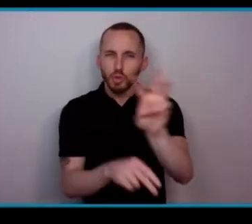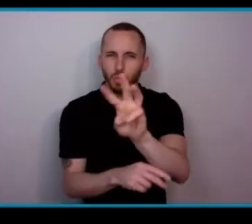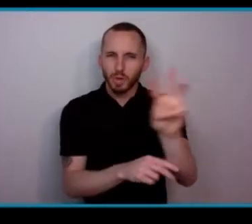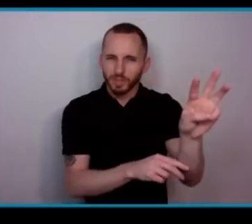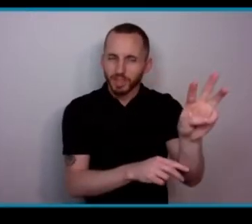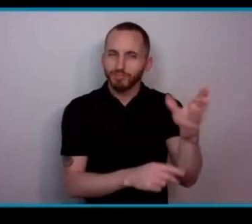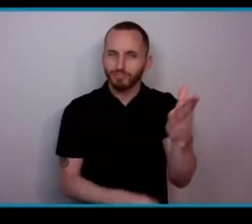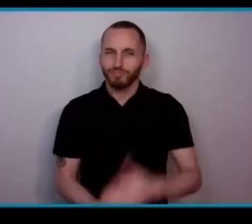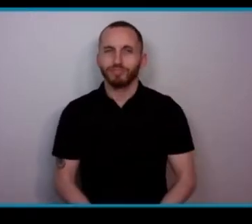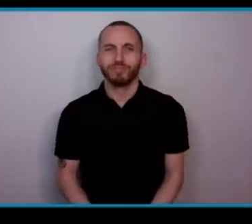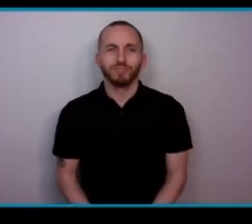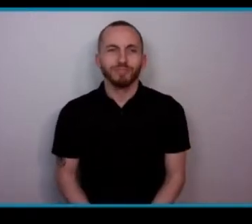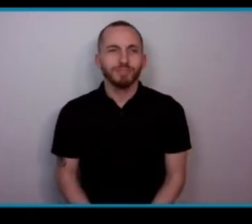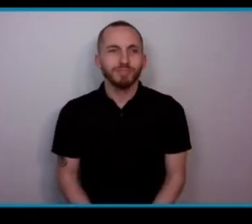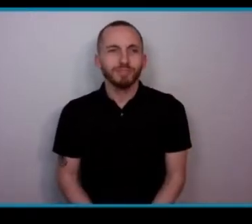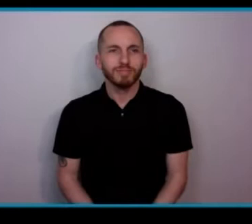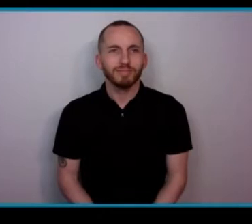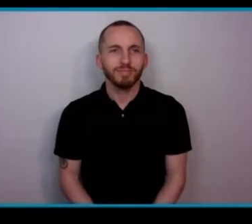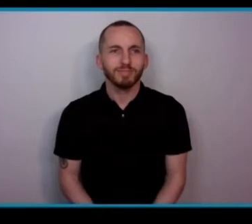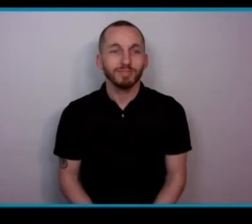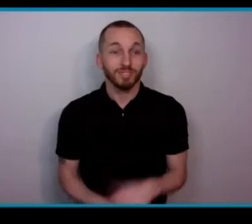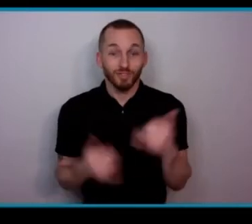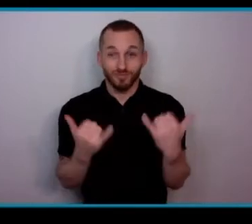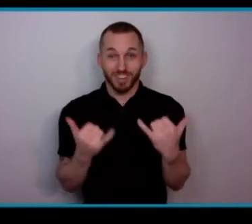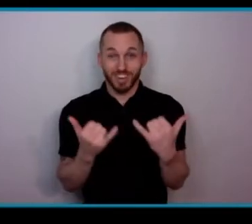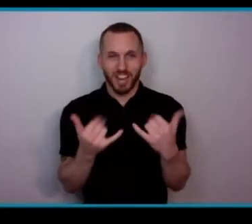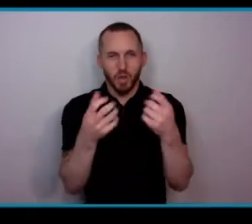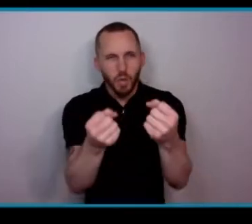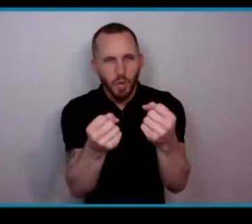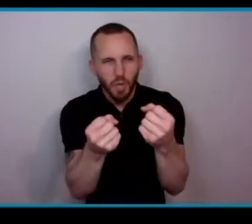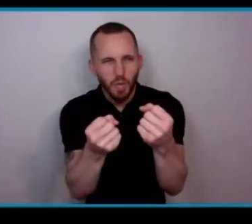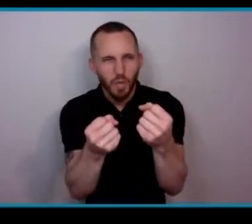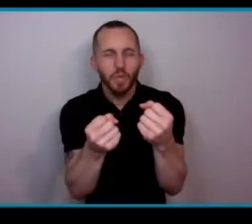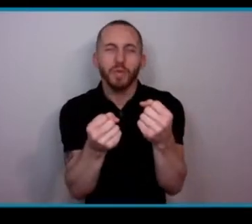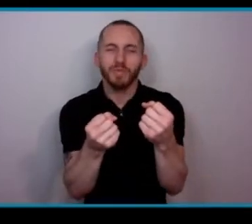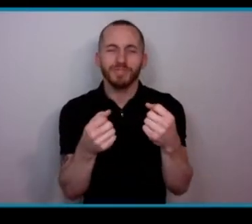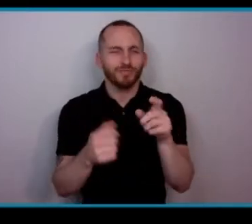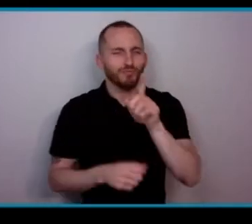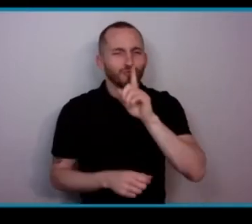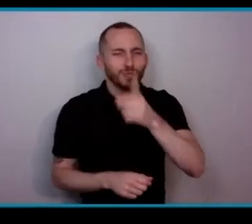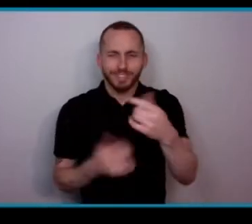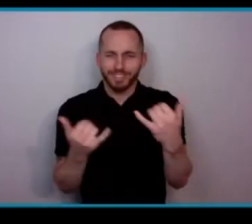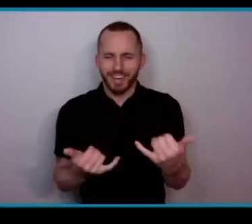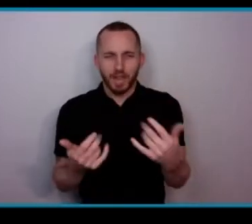Only don't do so just now. I mean, not when we have such a great panel lined up for you.